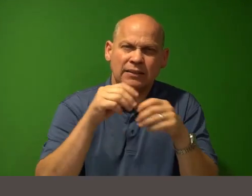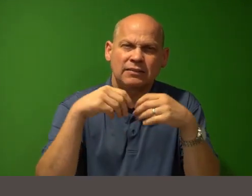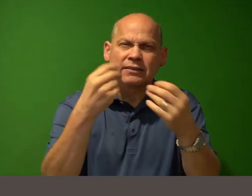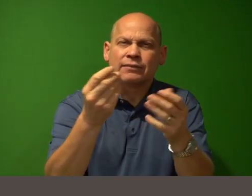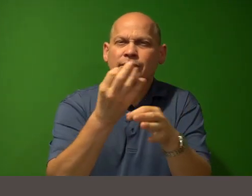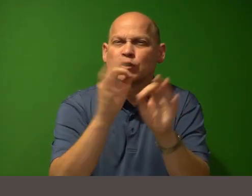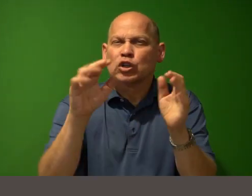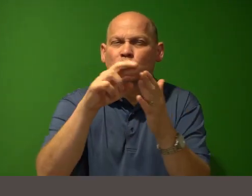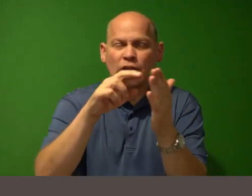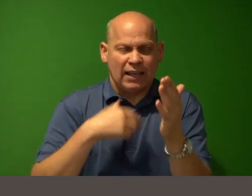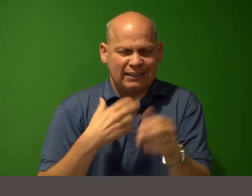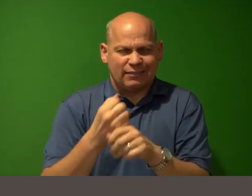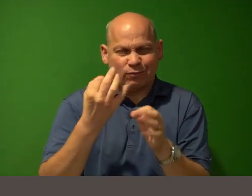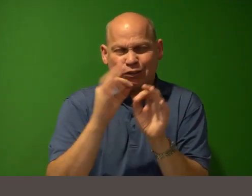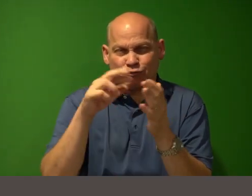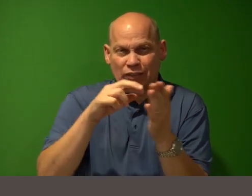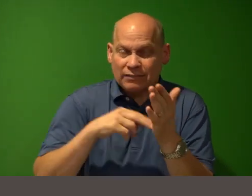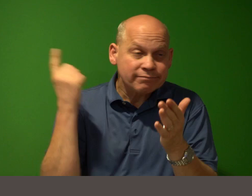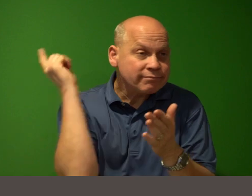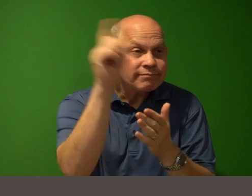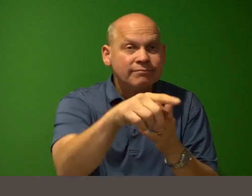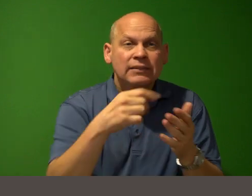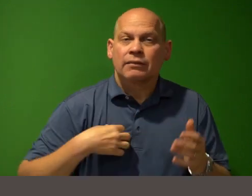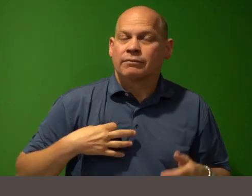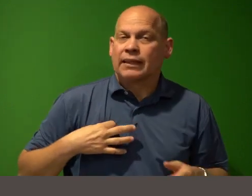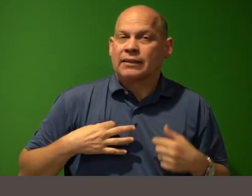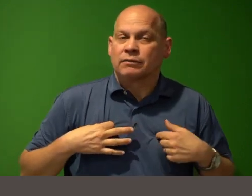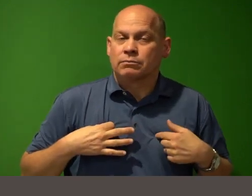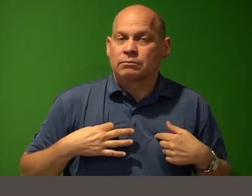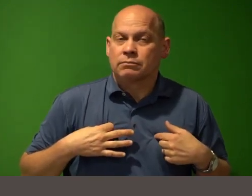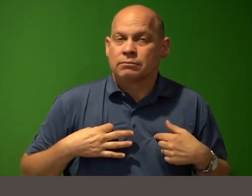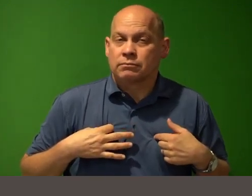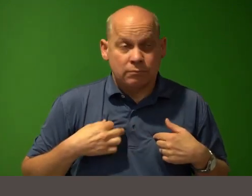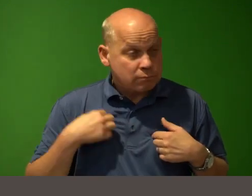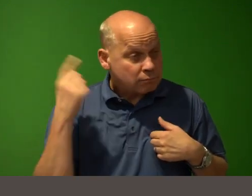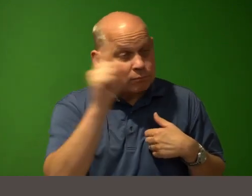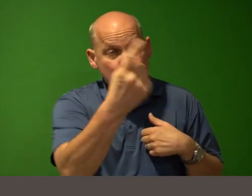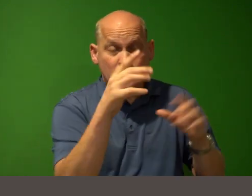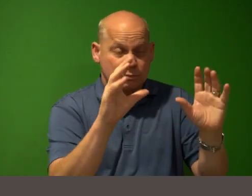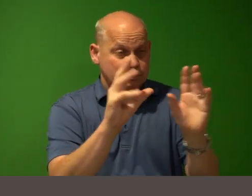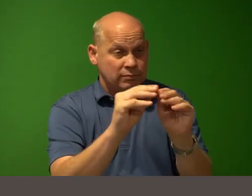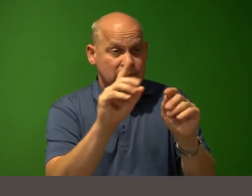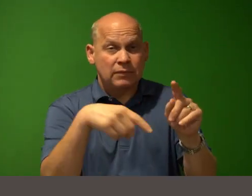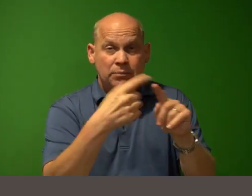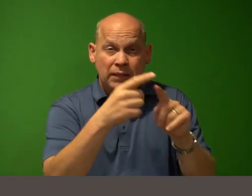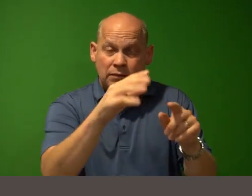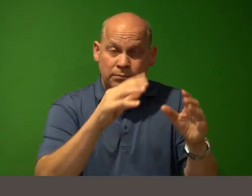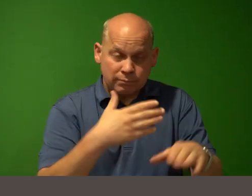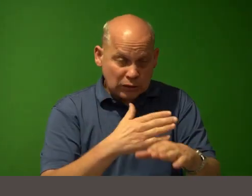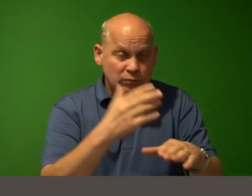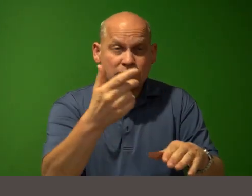conference and I was able to volunteer. I attended a session about Jython Music, went home, and